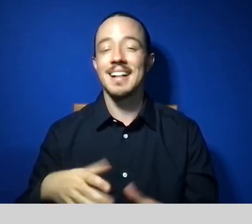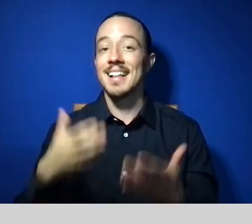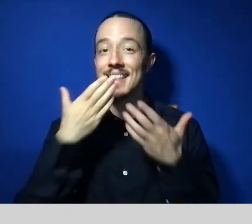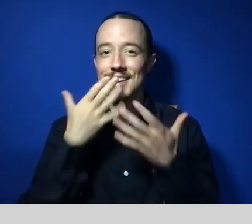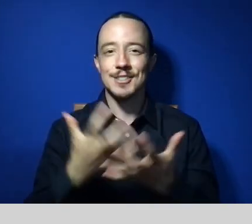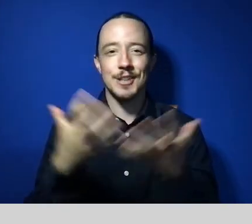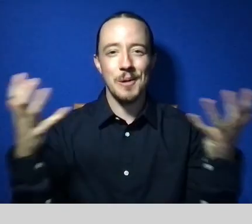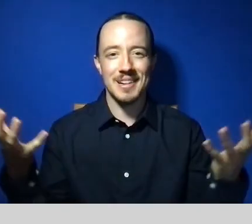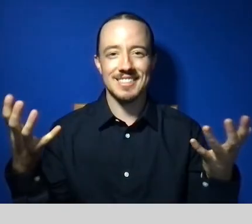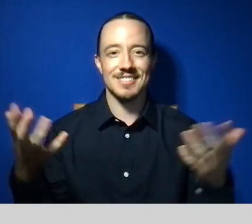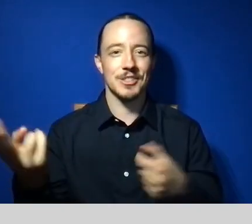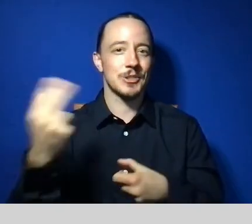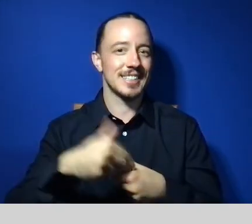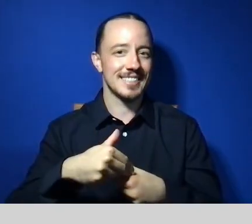Thank you so much for joining.